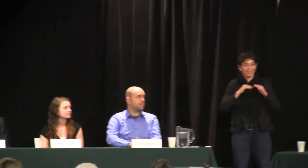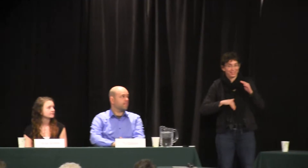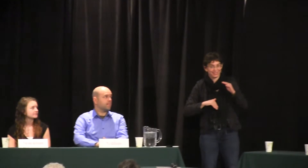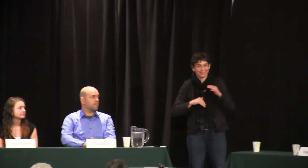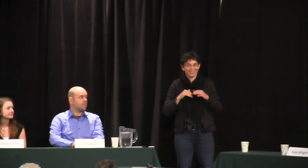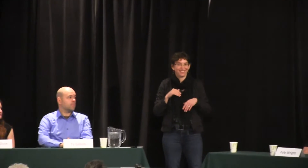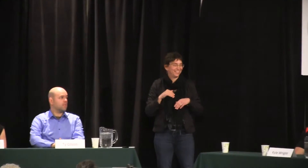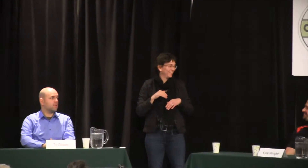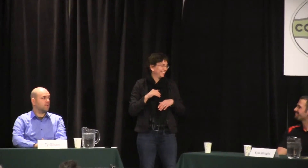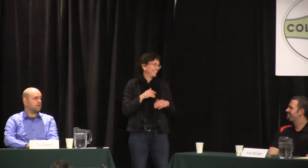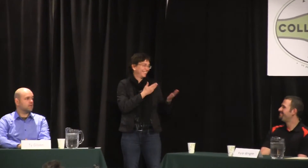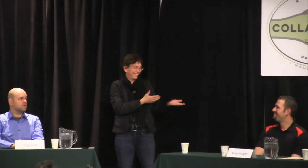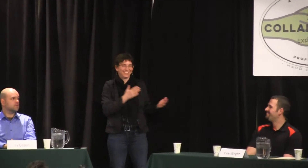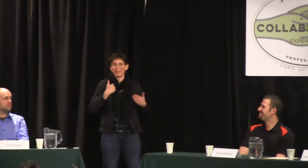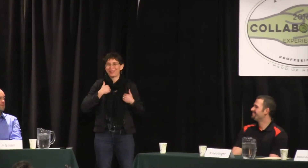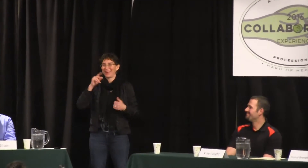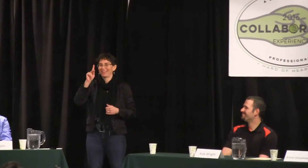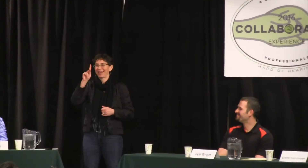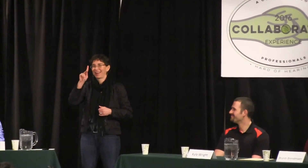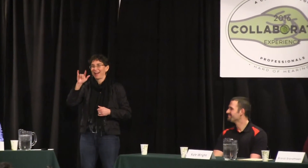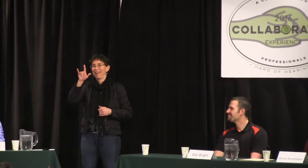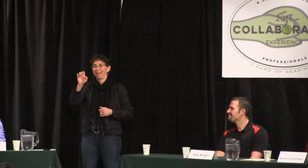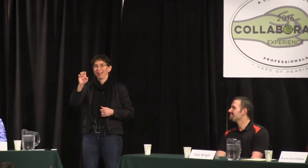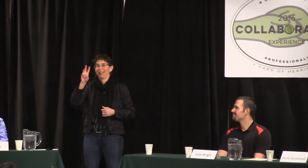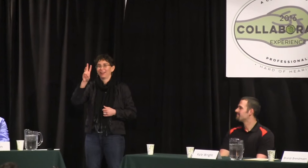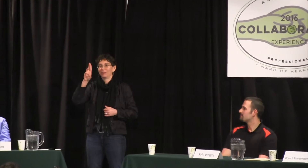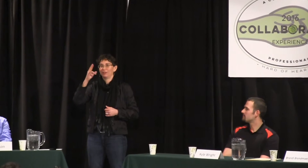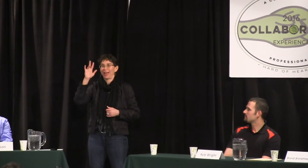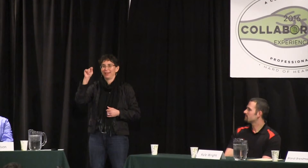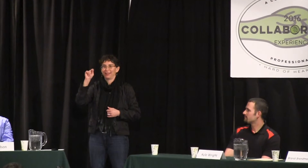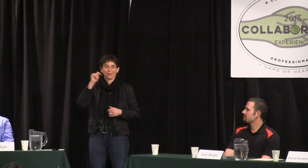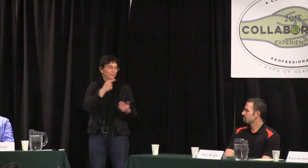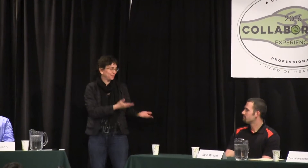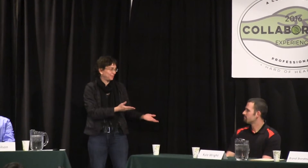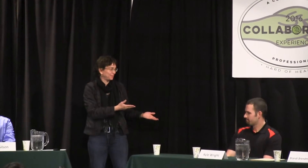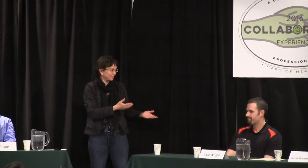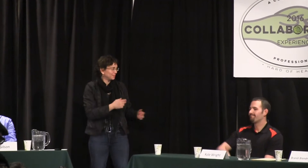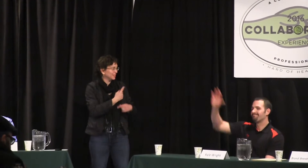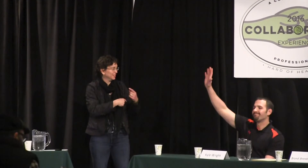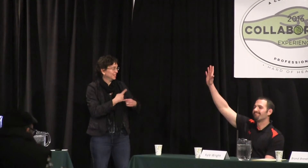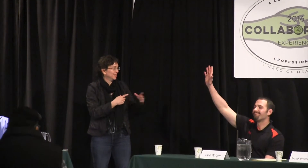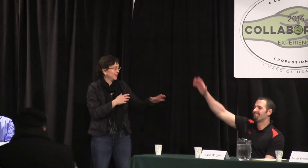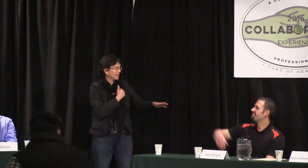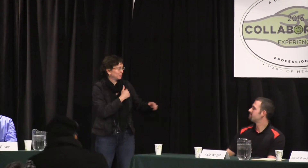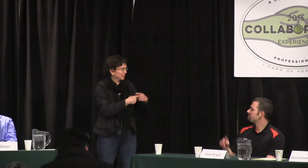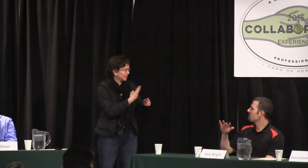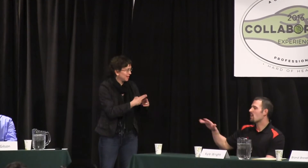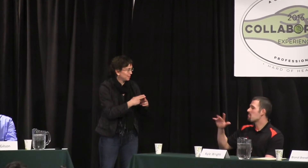And last but definitely not least, is Kyle Wright.